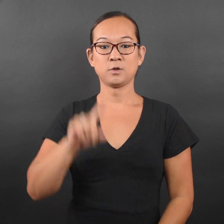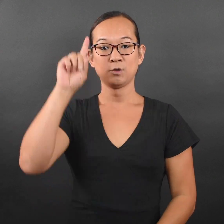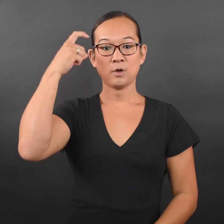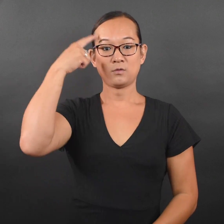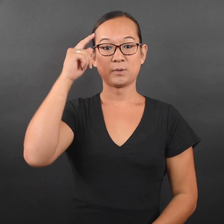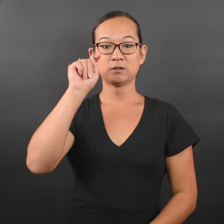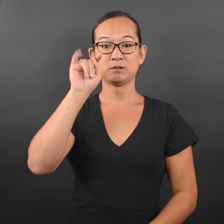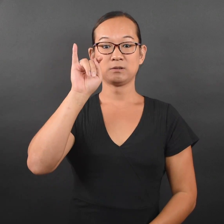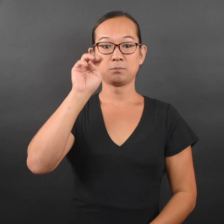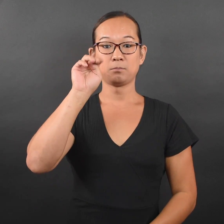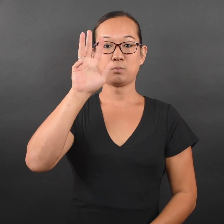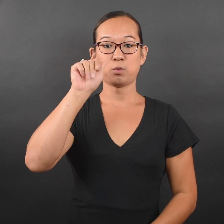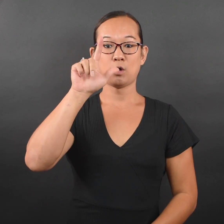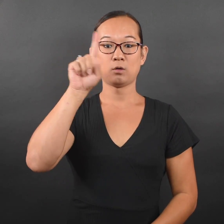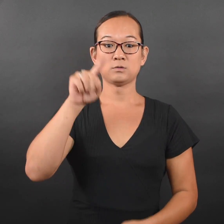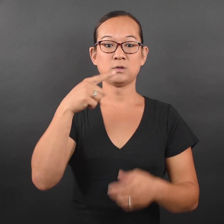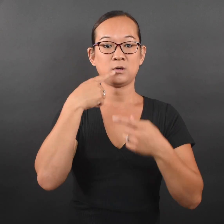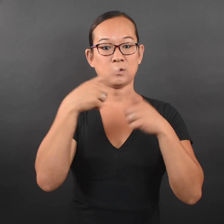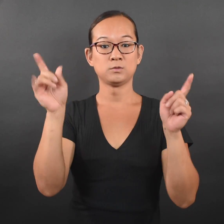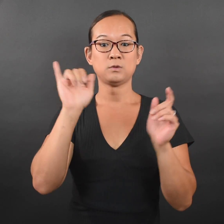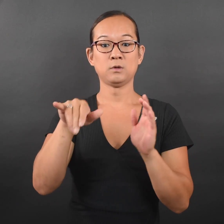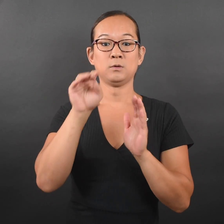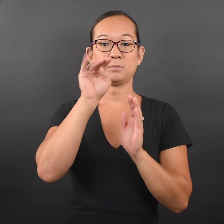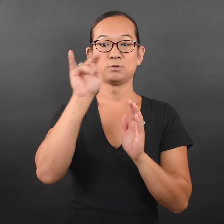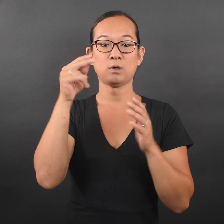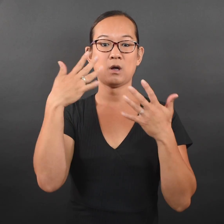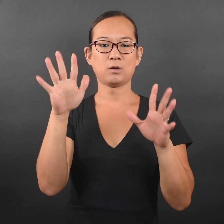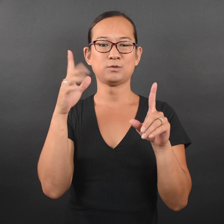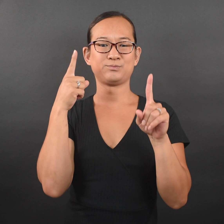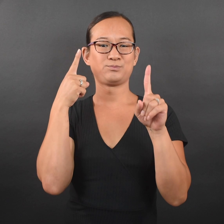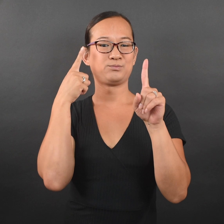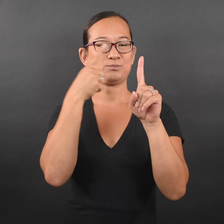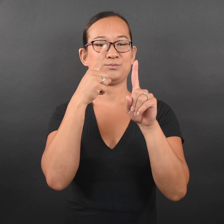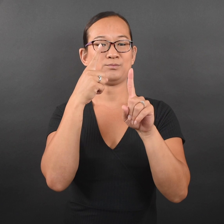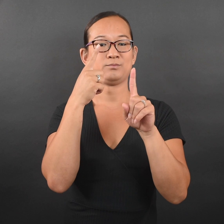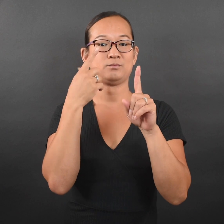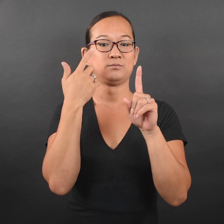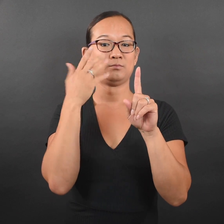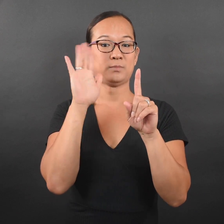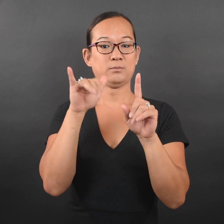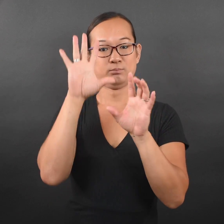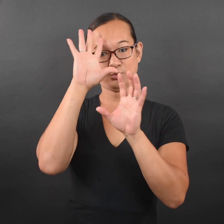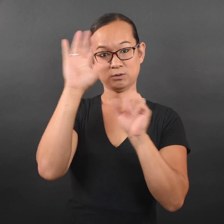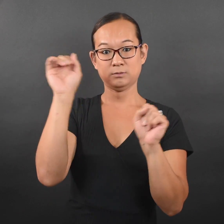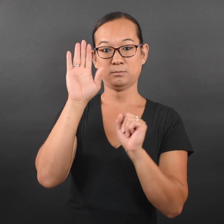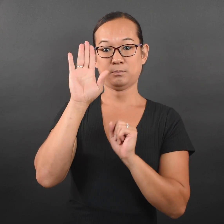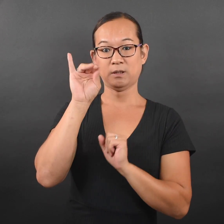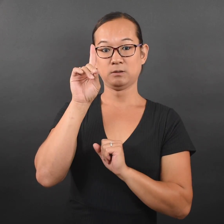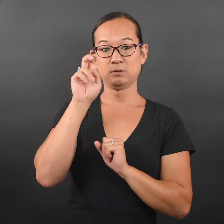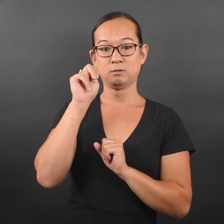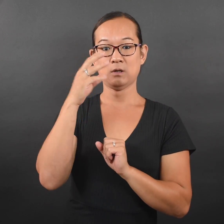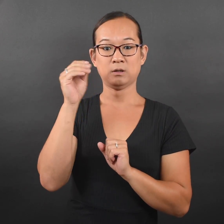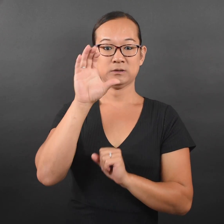Governor Tim Walz announced that Minnesota has reached the goal set by President Biden and the